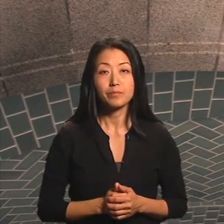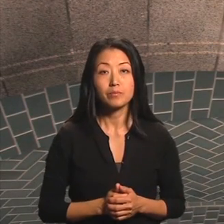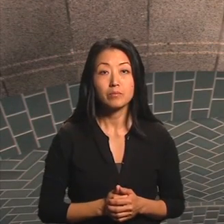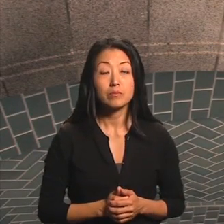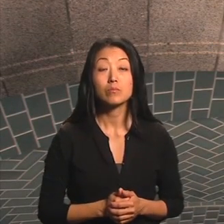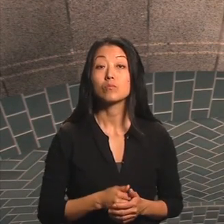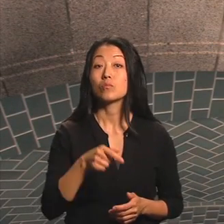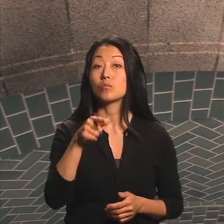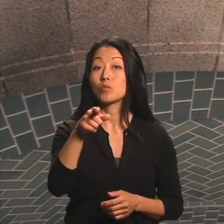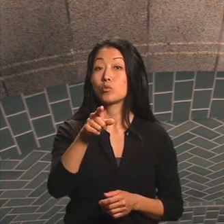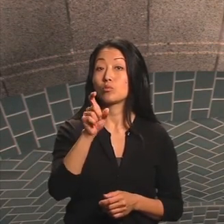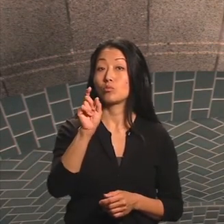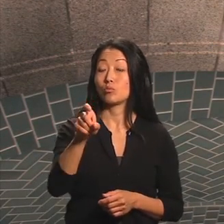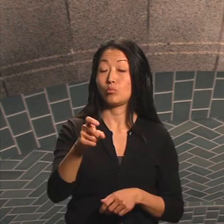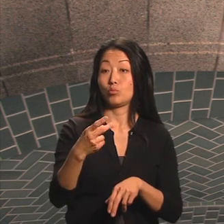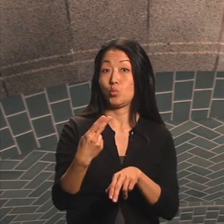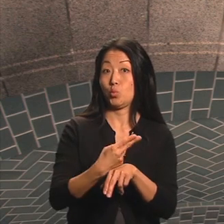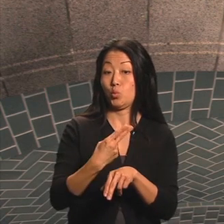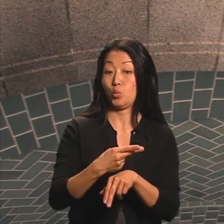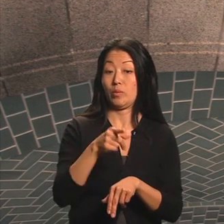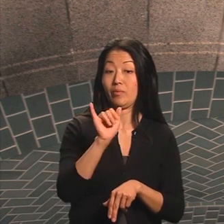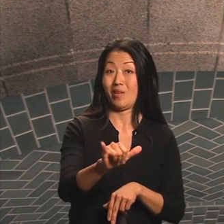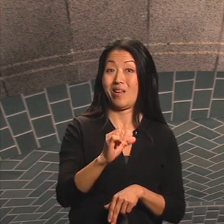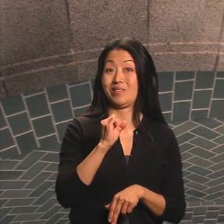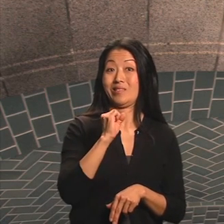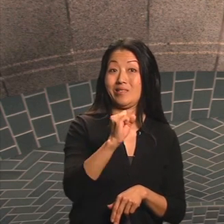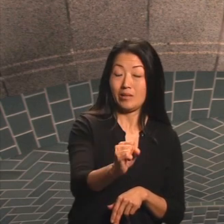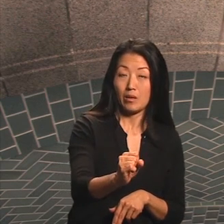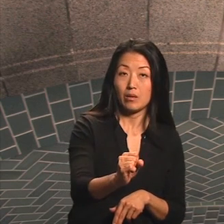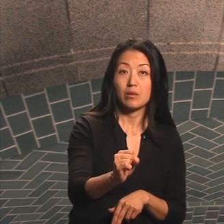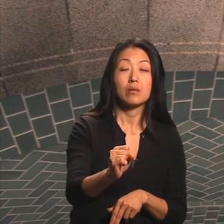You should use this entrance only if you can use the intercom to communicate with Security.